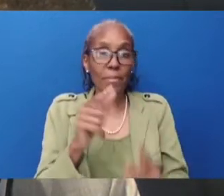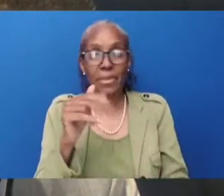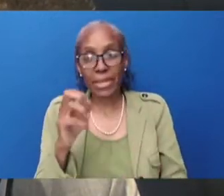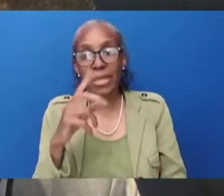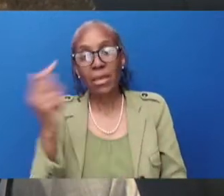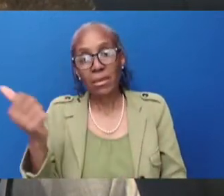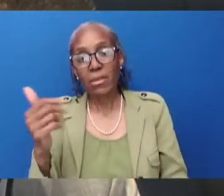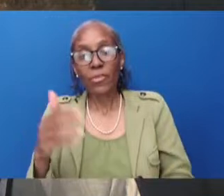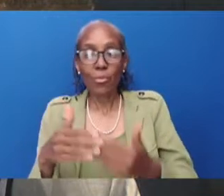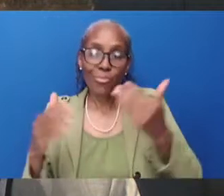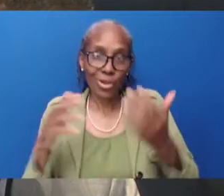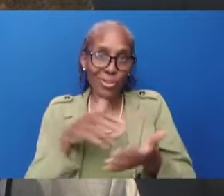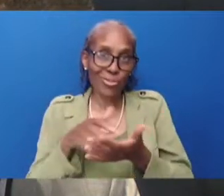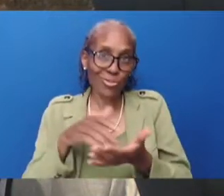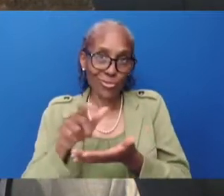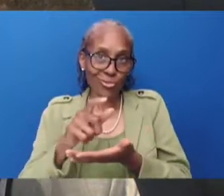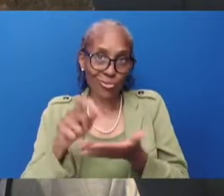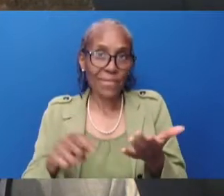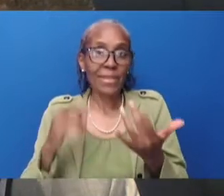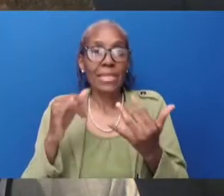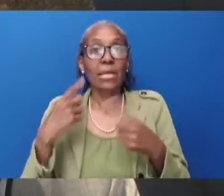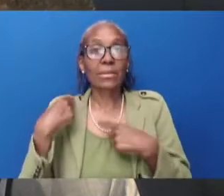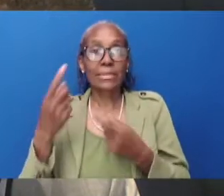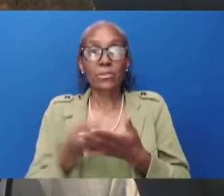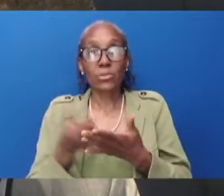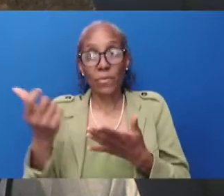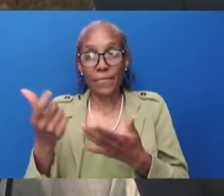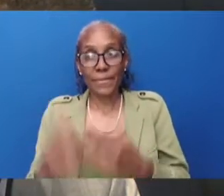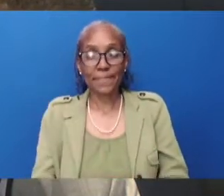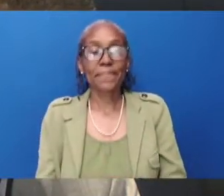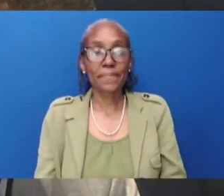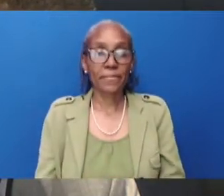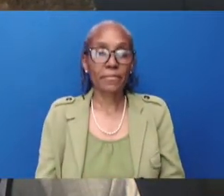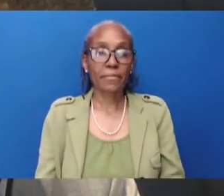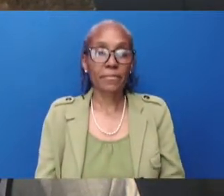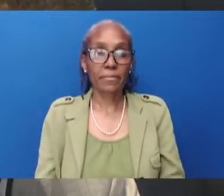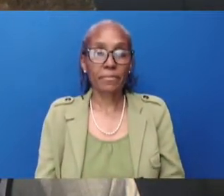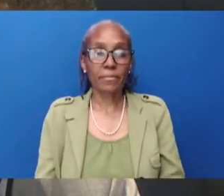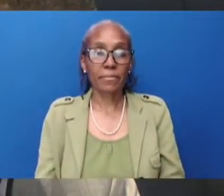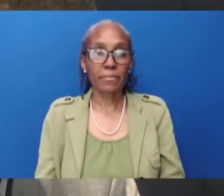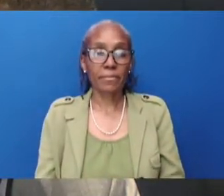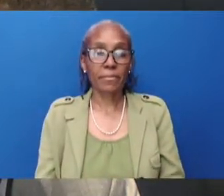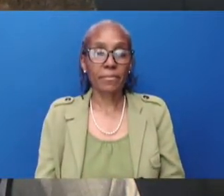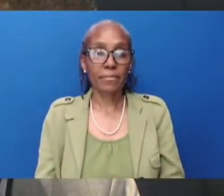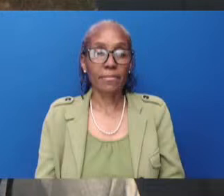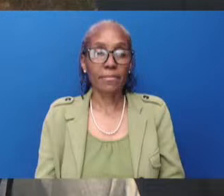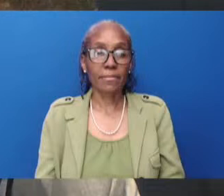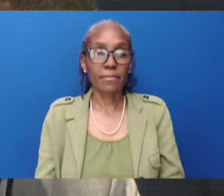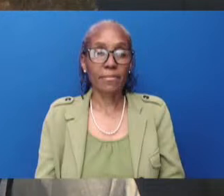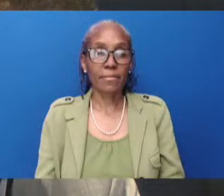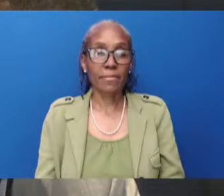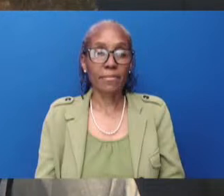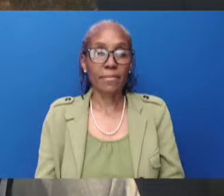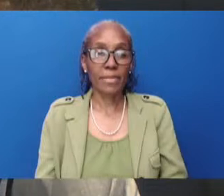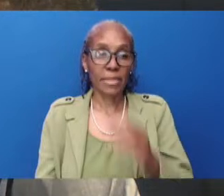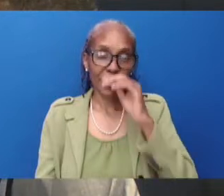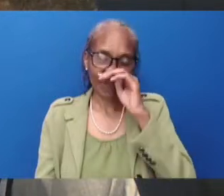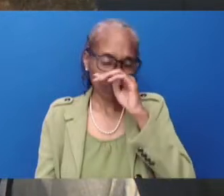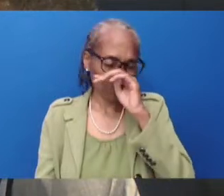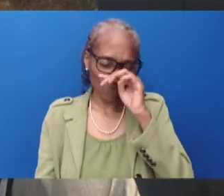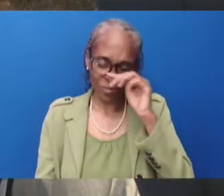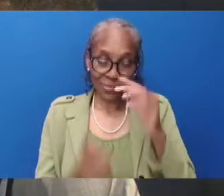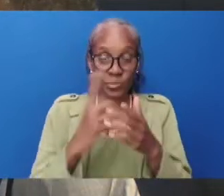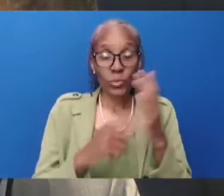THEM TO MAKE MONEY OFF THE LAKE.